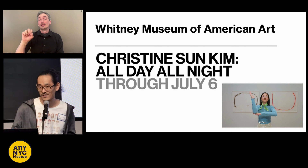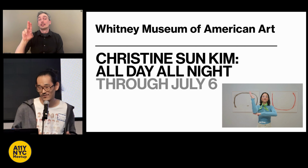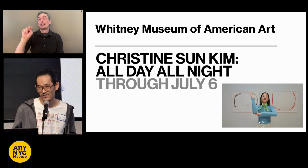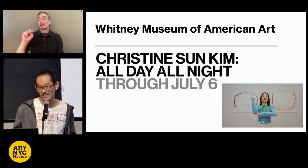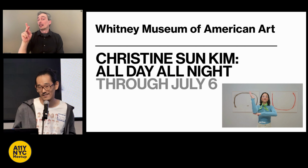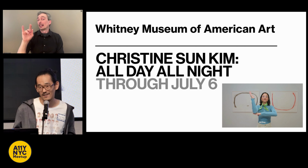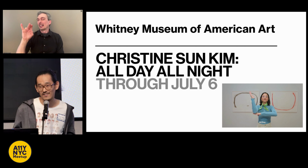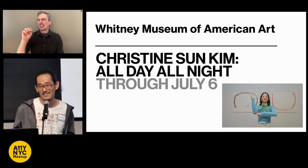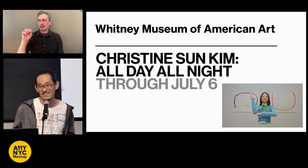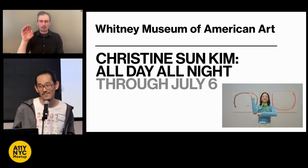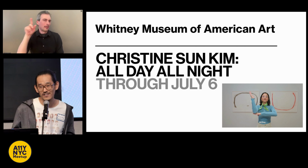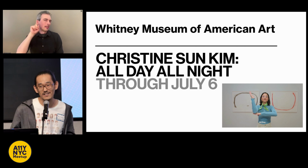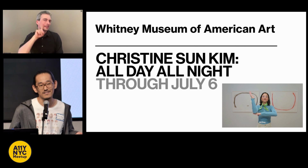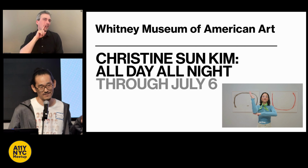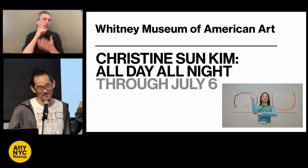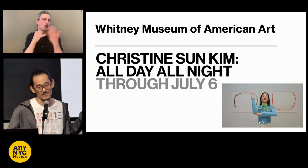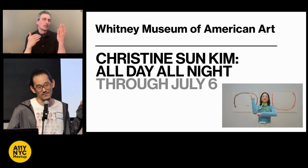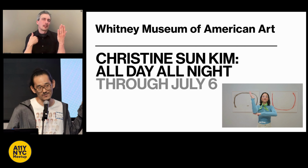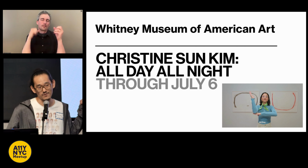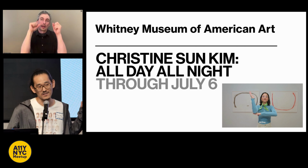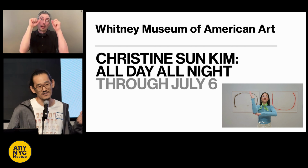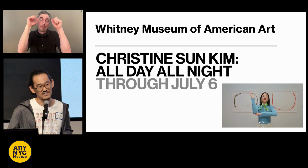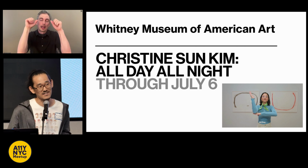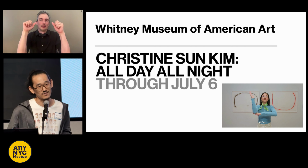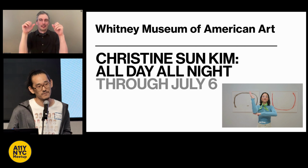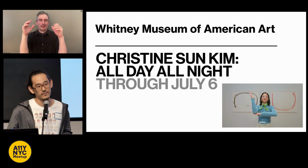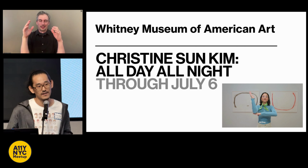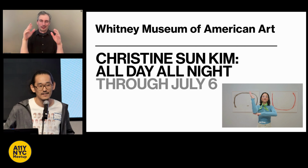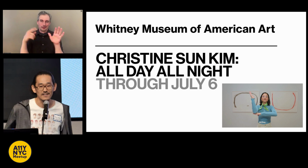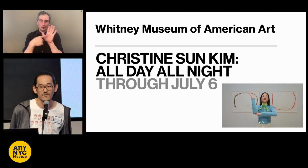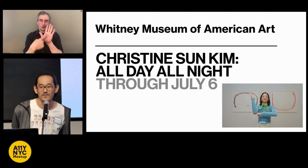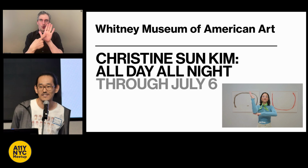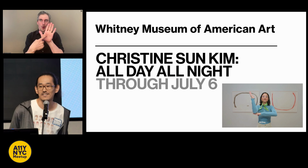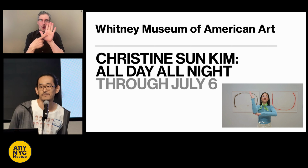So if you are around this area, you definitely want to check this out. Thank you very much.